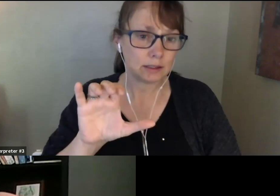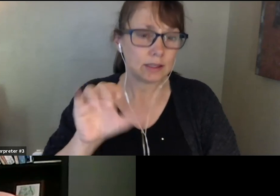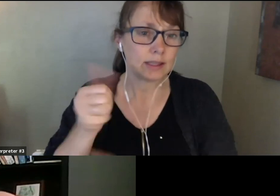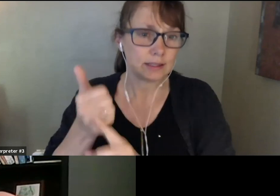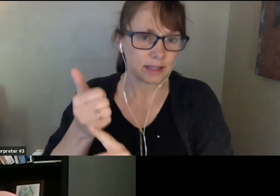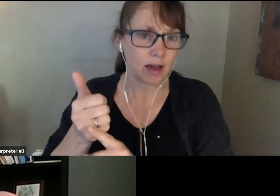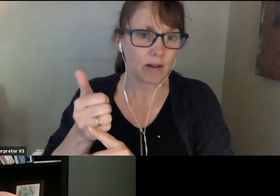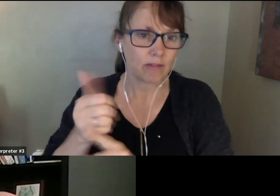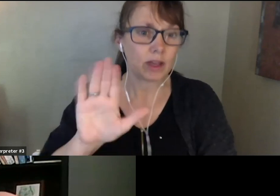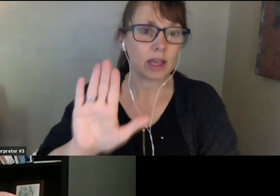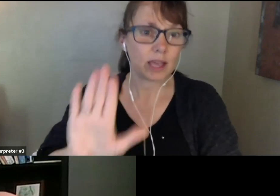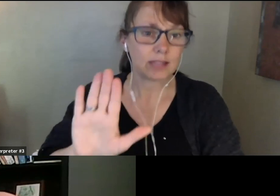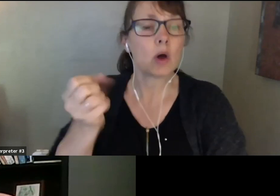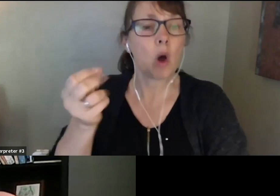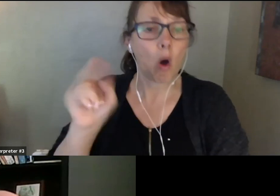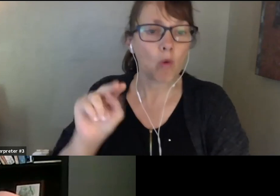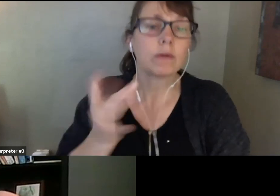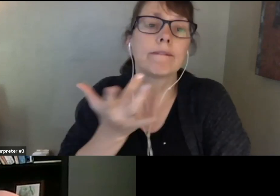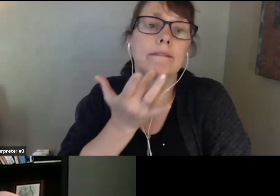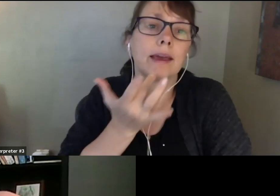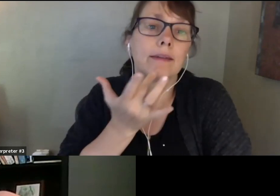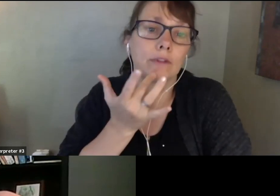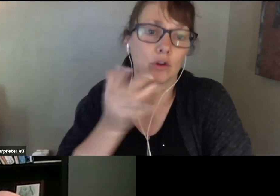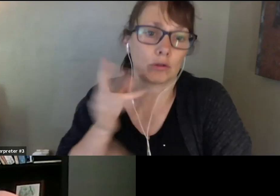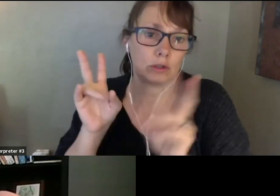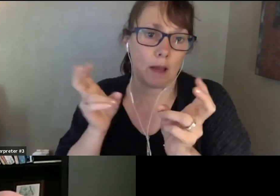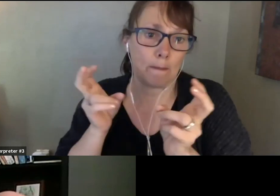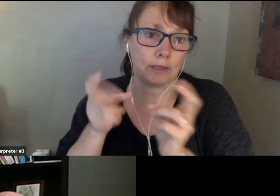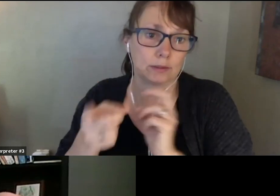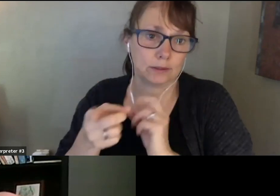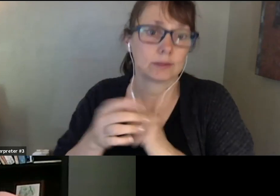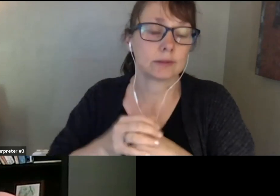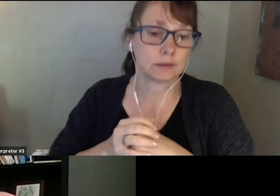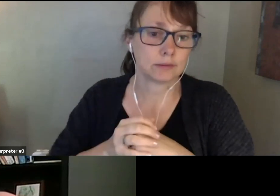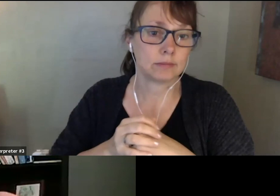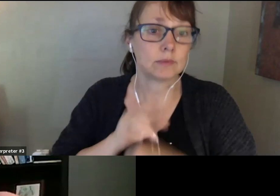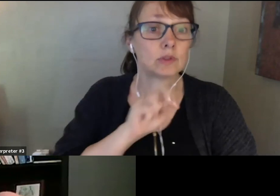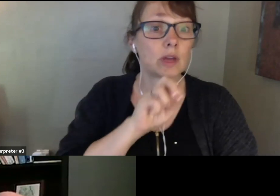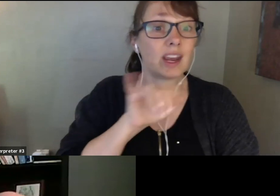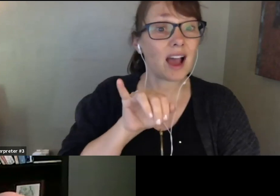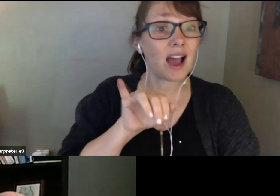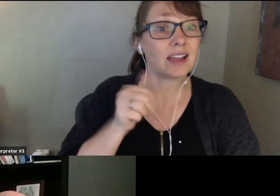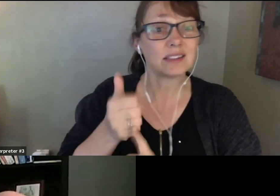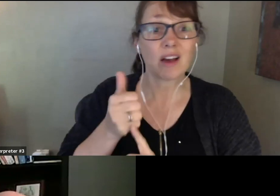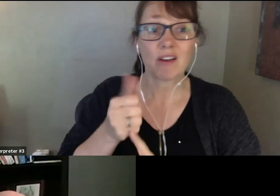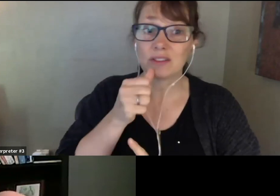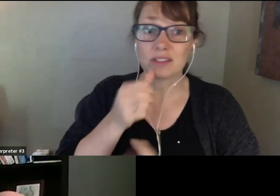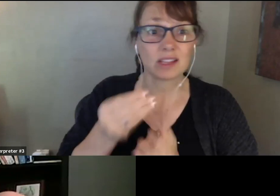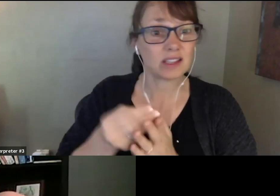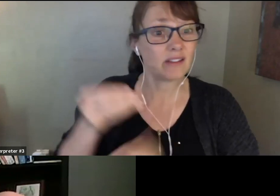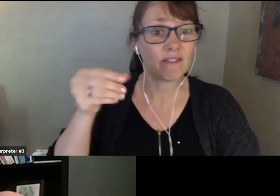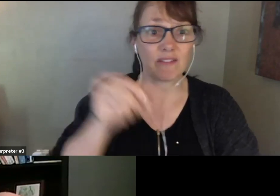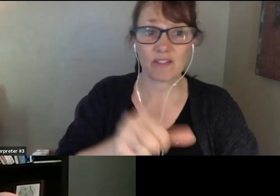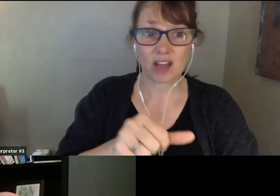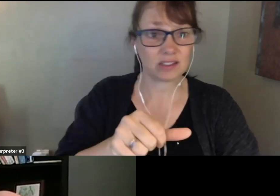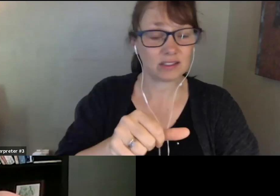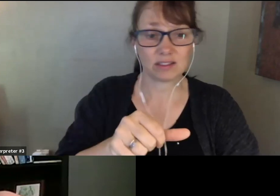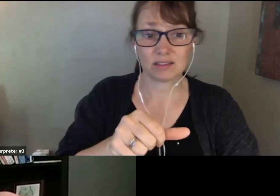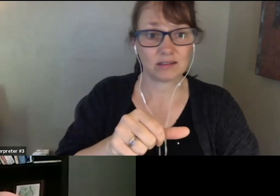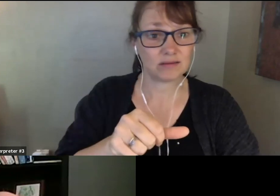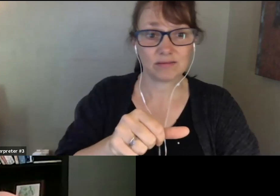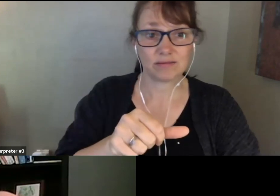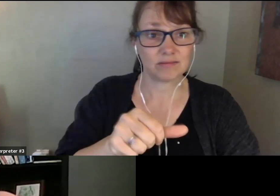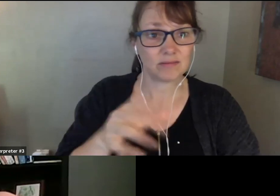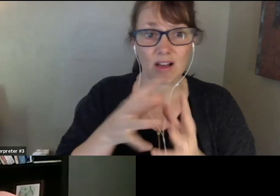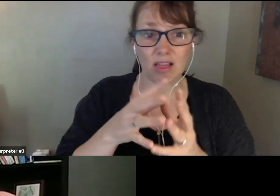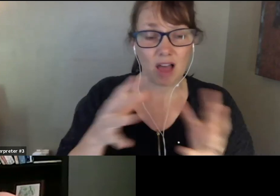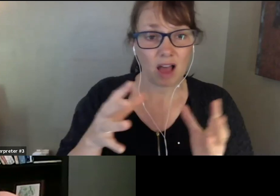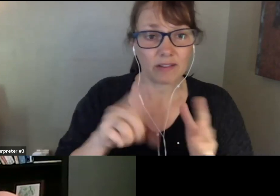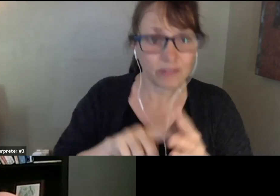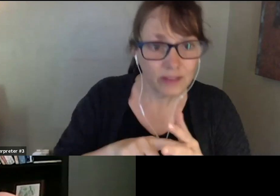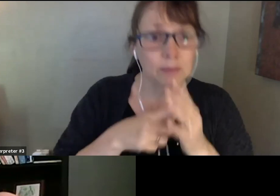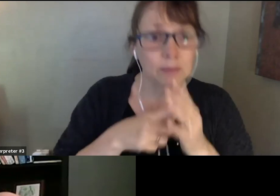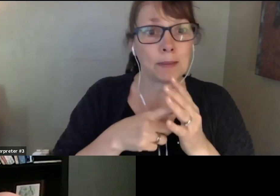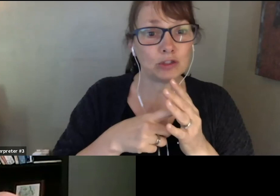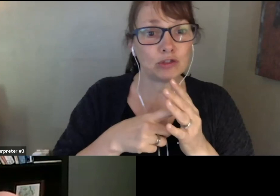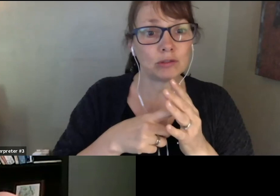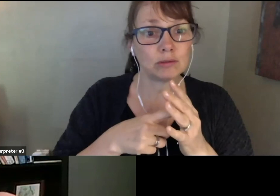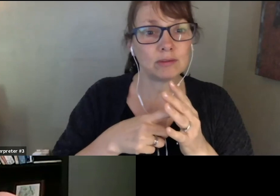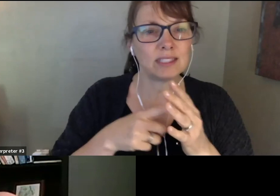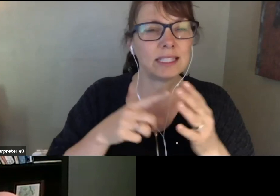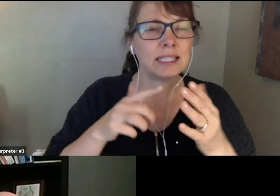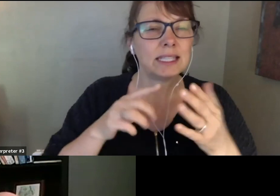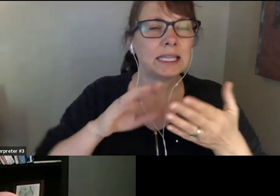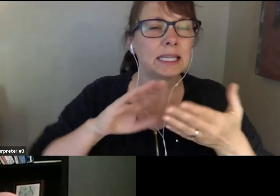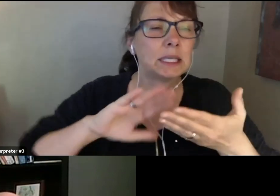favorite topics. So NEI, for example, doesn’t fund a lot of implementation of community-health